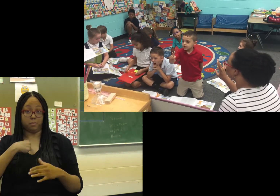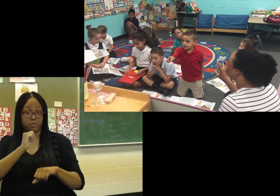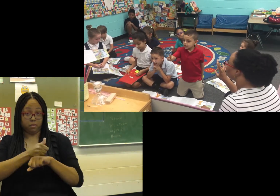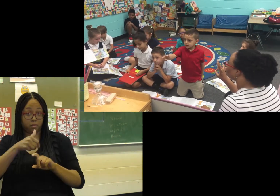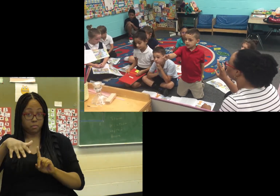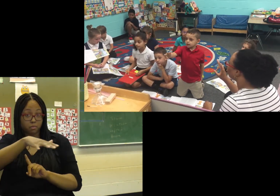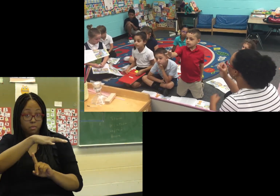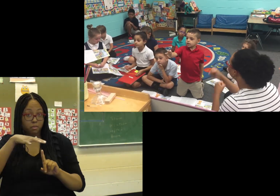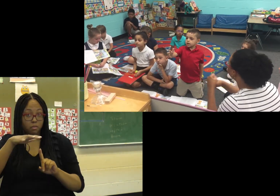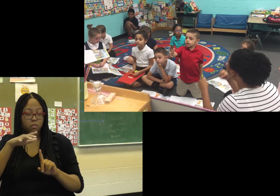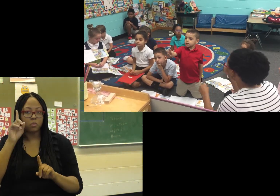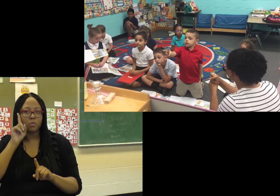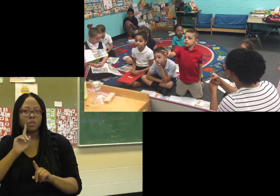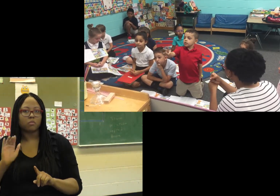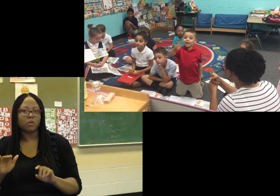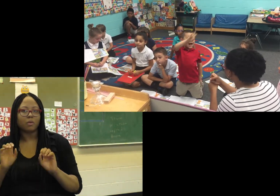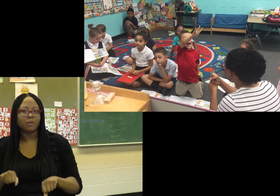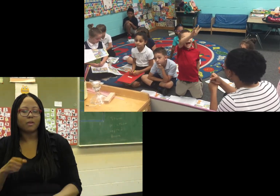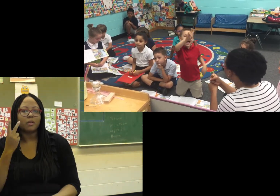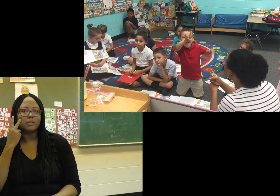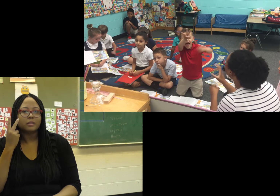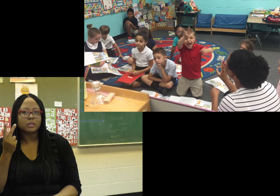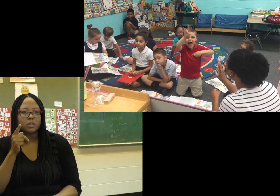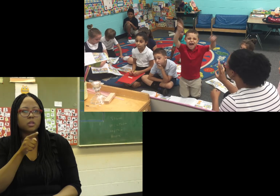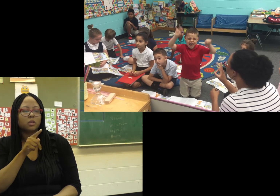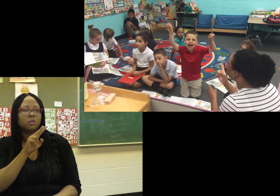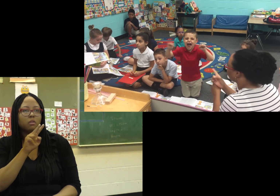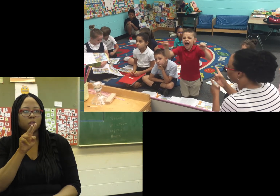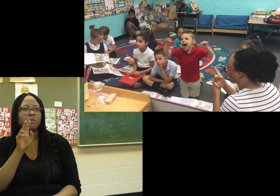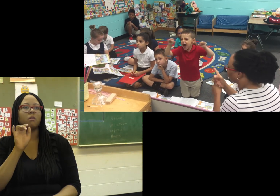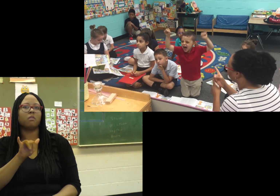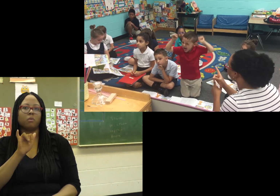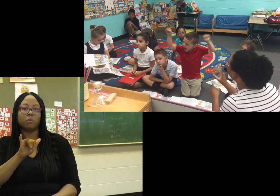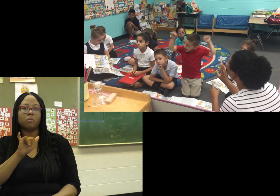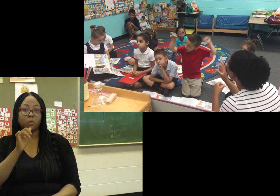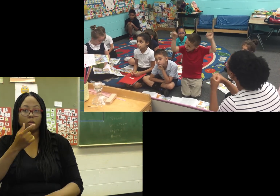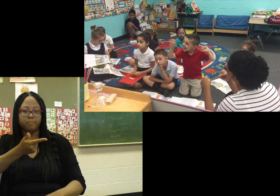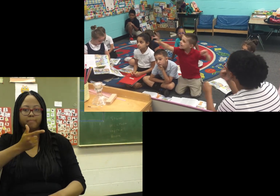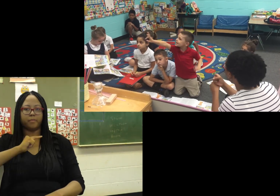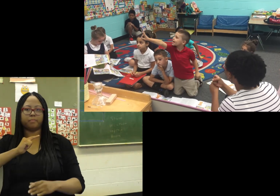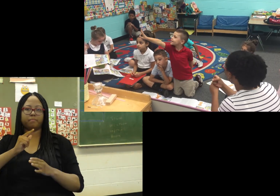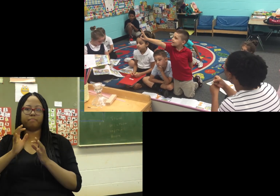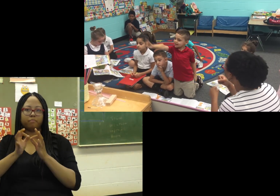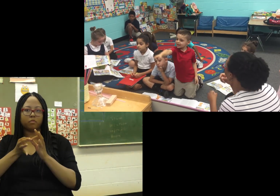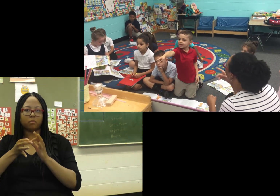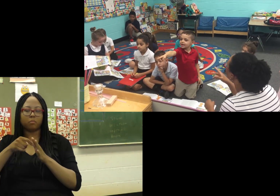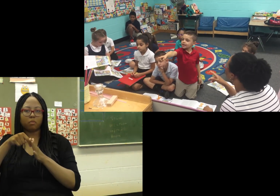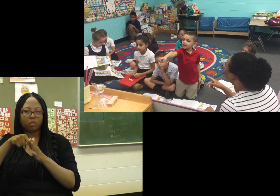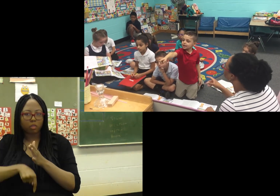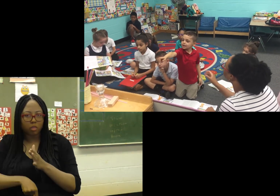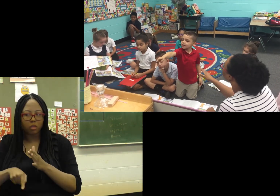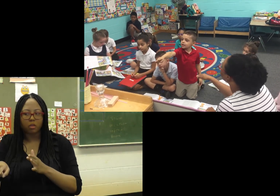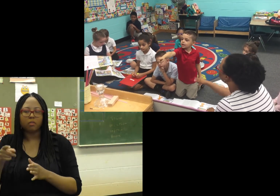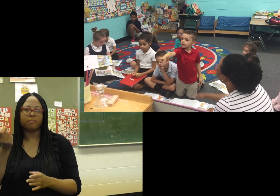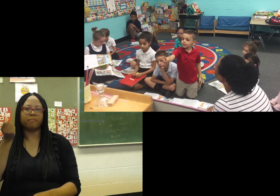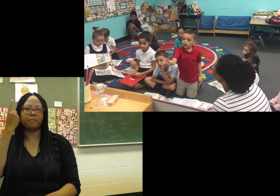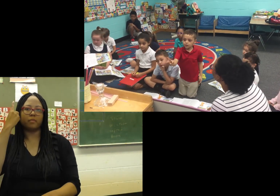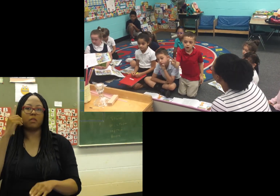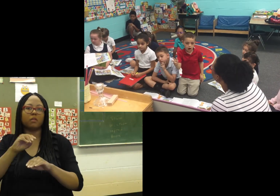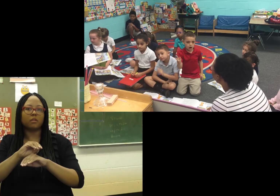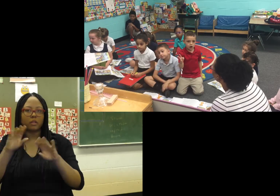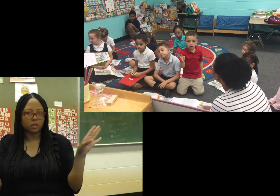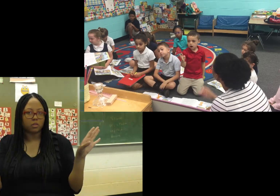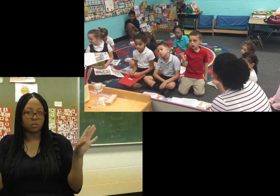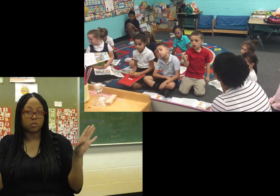Once we created the setting and the deaf child was able to visualize it that helped make the interpretation clear.